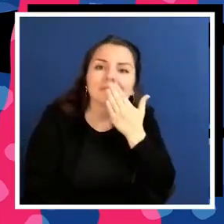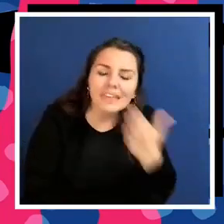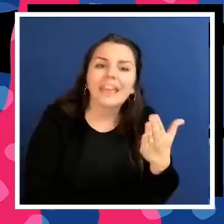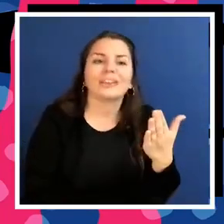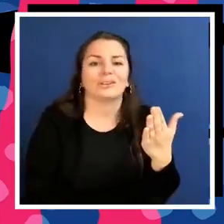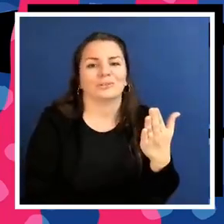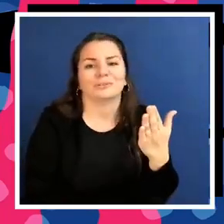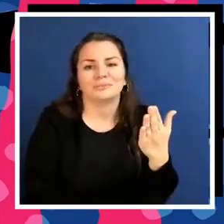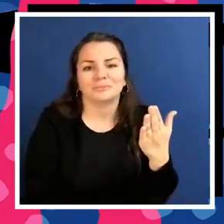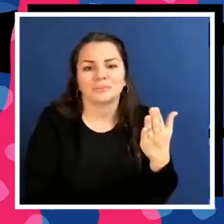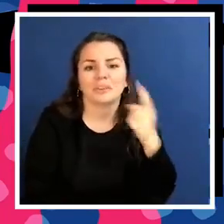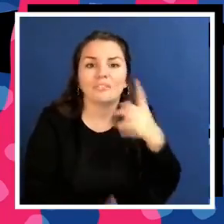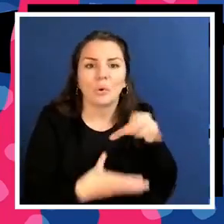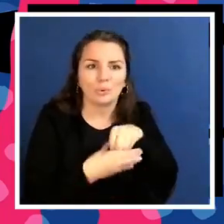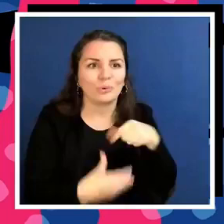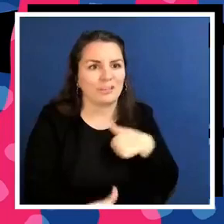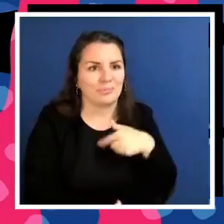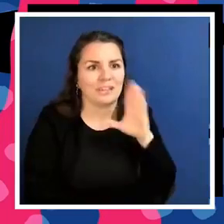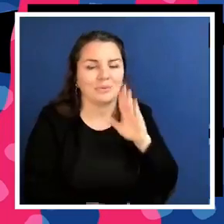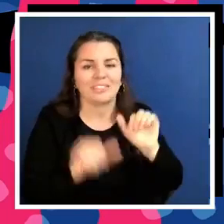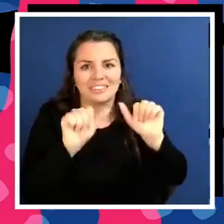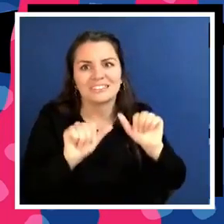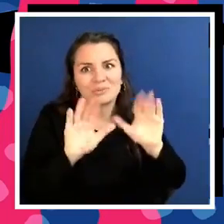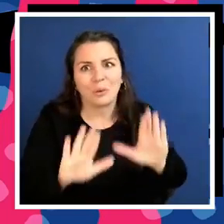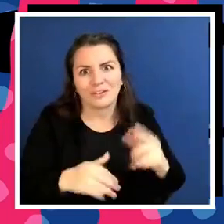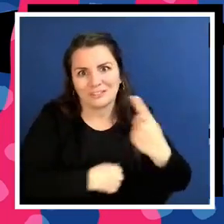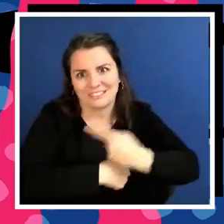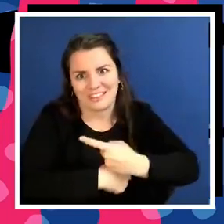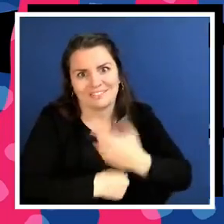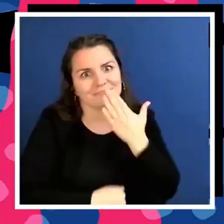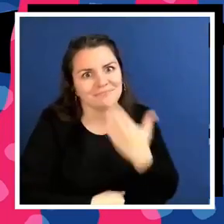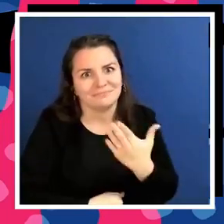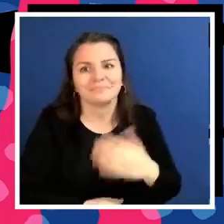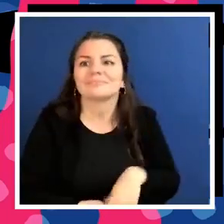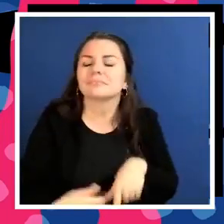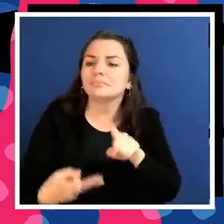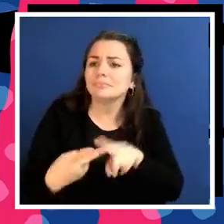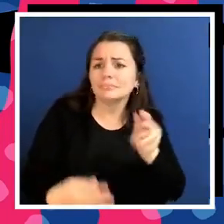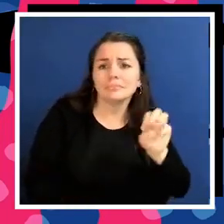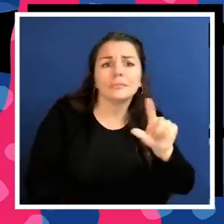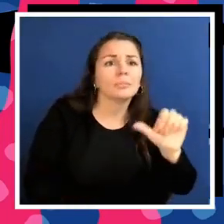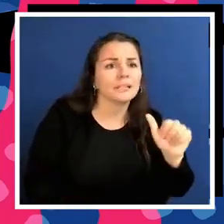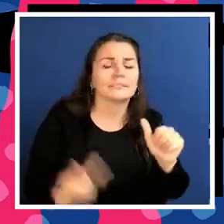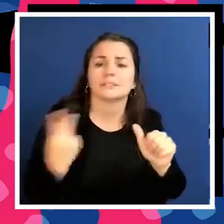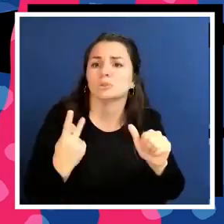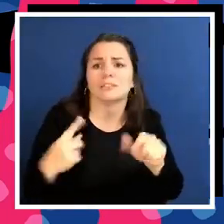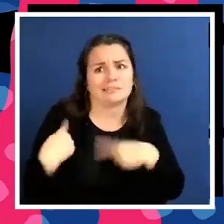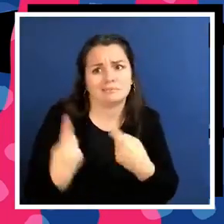ABOUT THE CHILD TAX CREDIT.